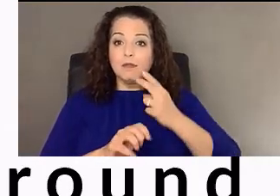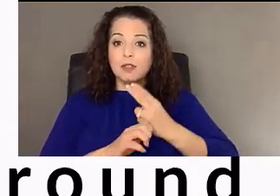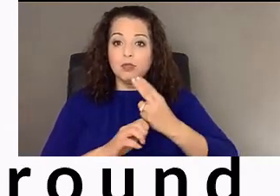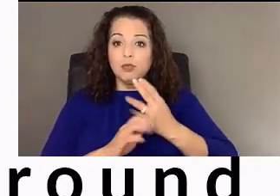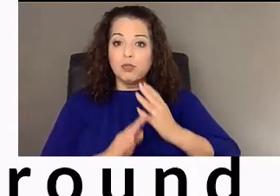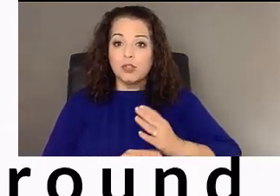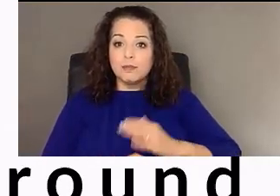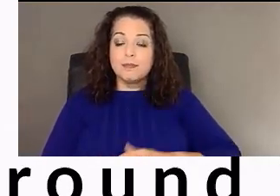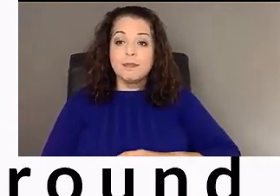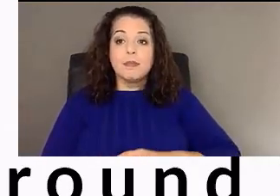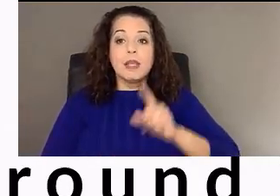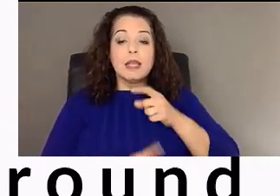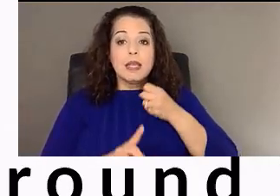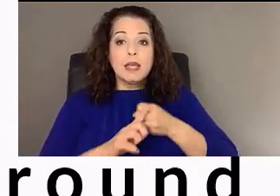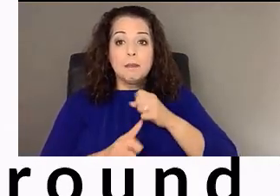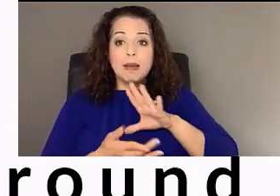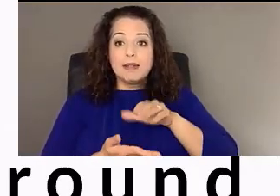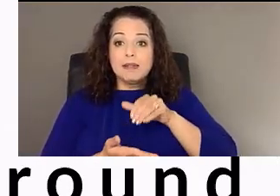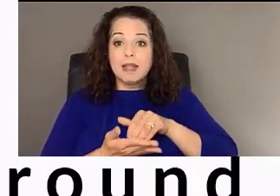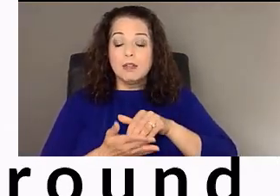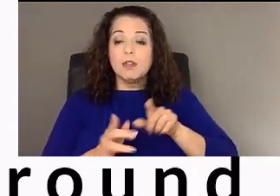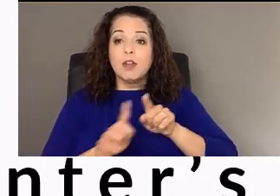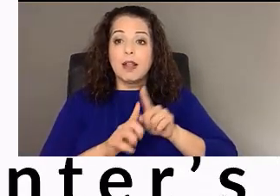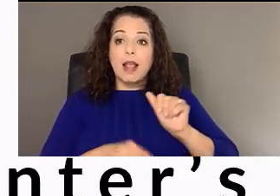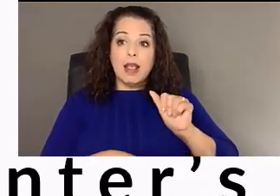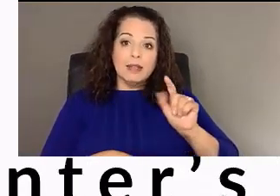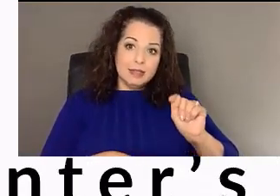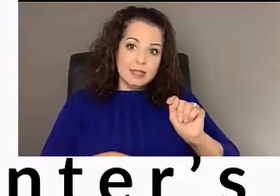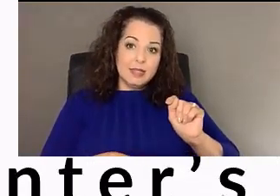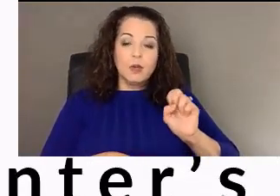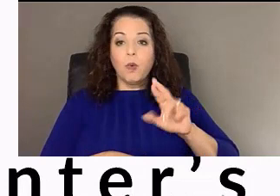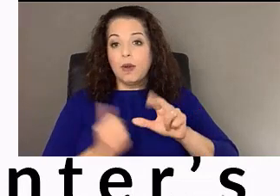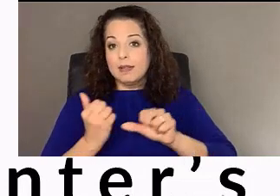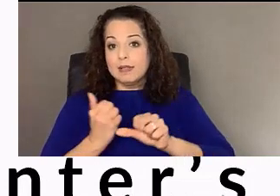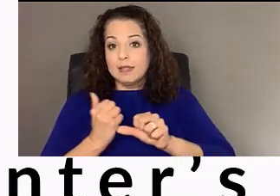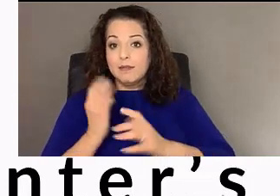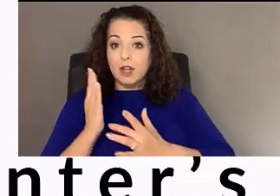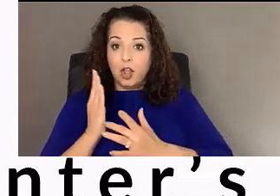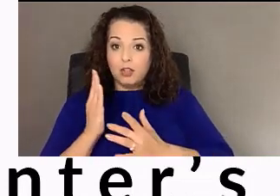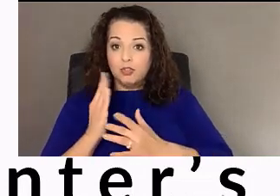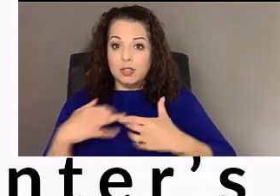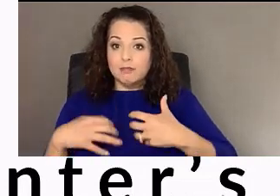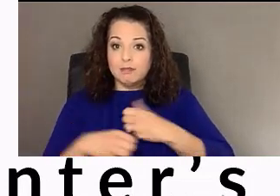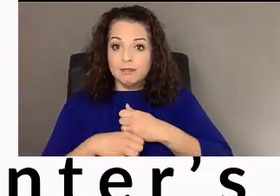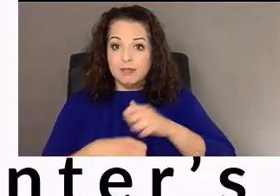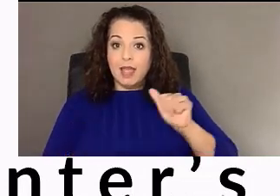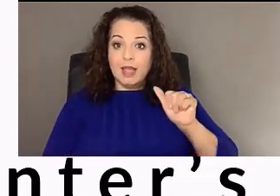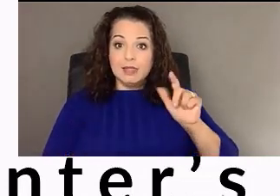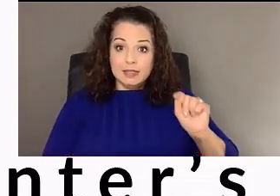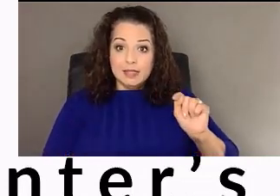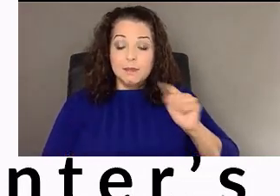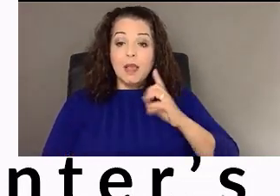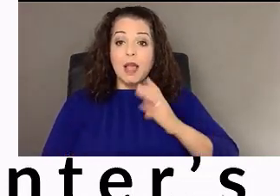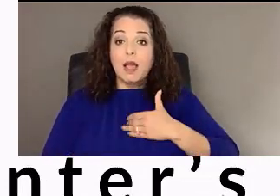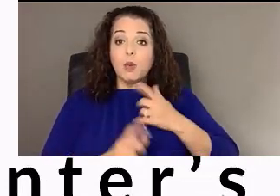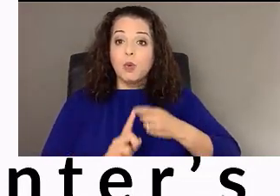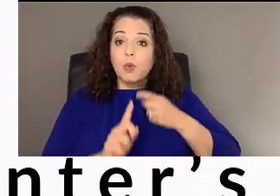The IMPACT Center and AT or Assistive Technology. So our goal at the IMPACT Center, as Kathleen mentioned,